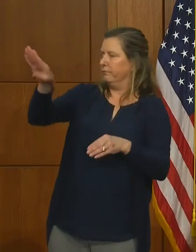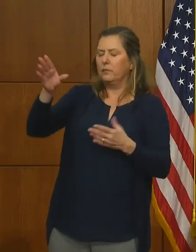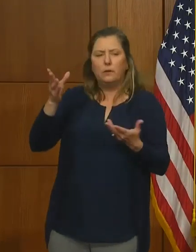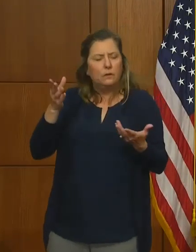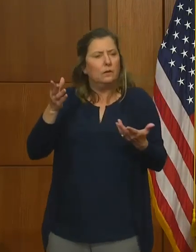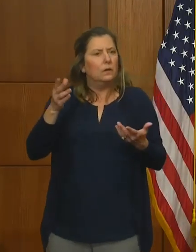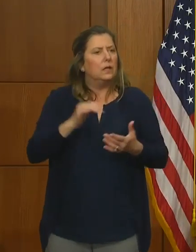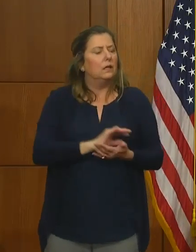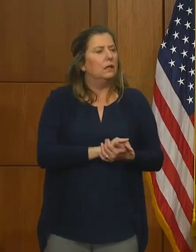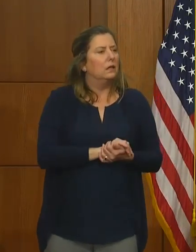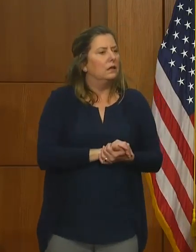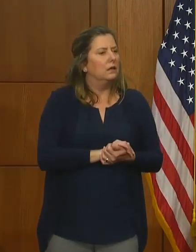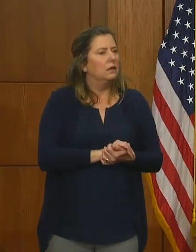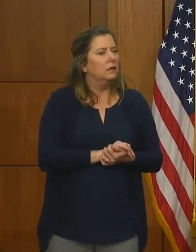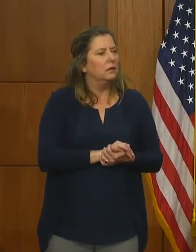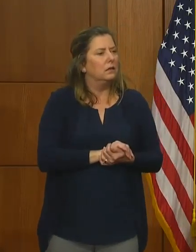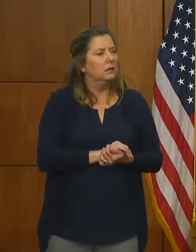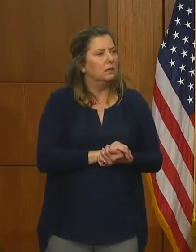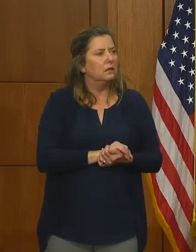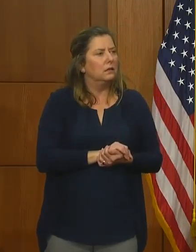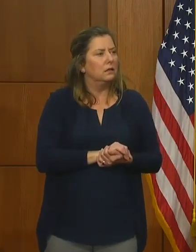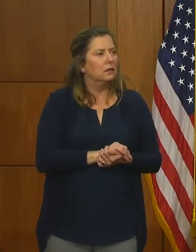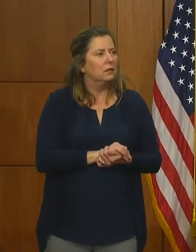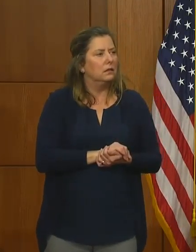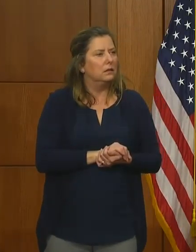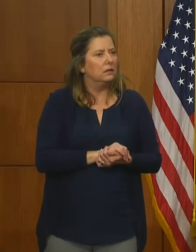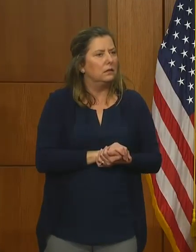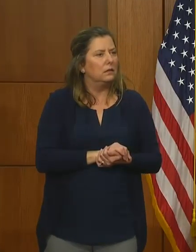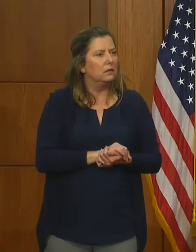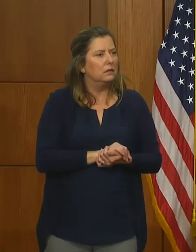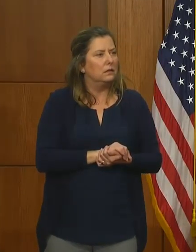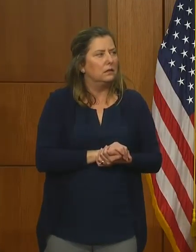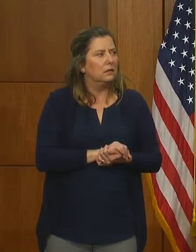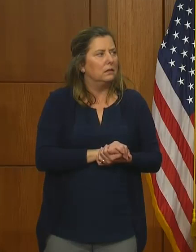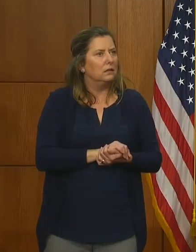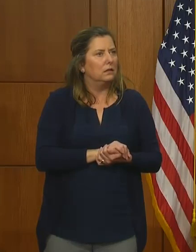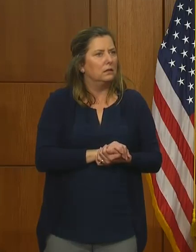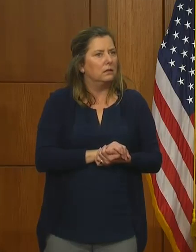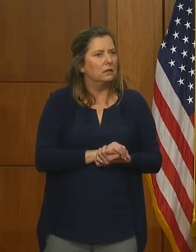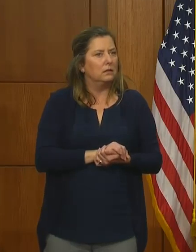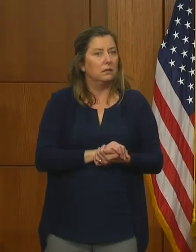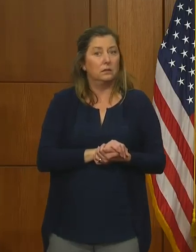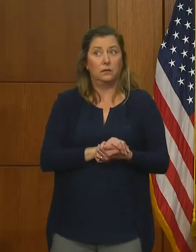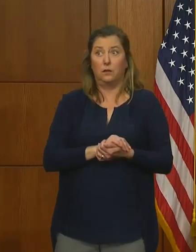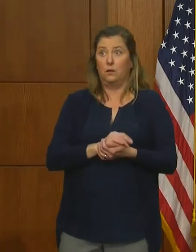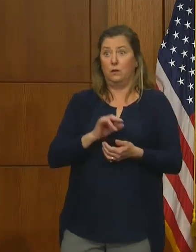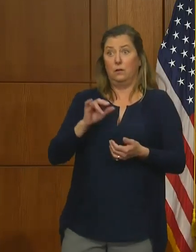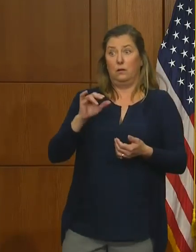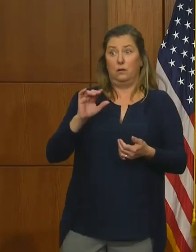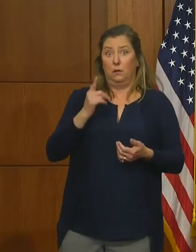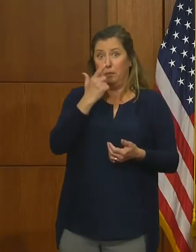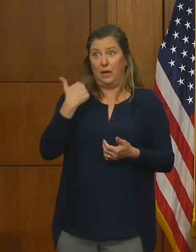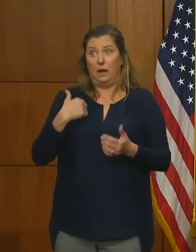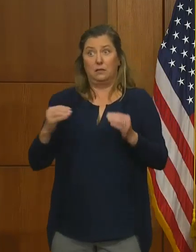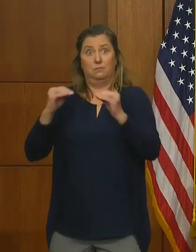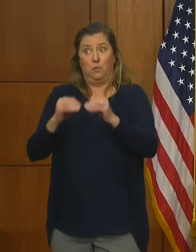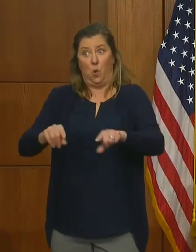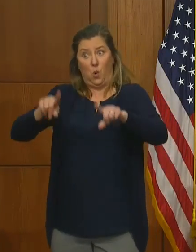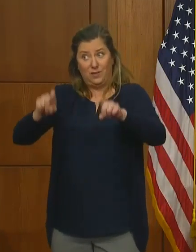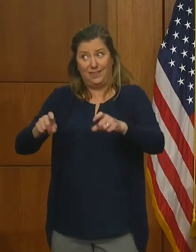TABLE. I MEAN I GUESS MY QUESTION IS. CAN YOU ATTRIBUTE